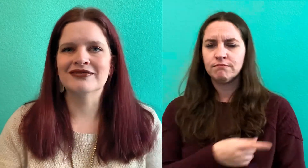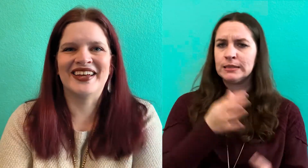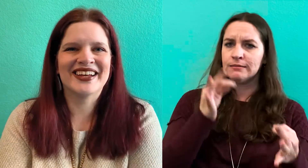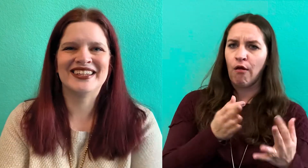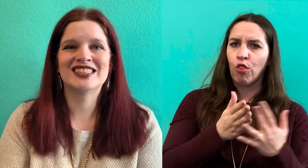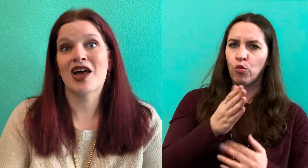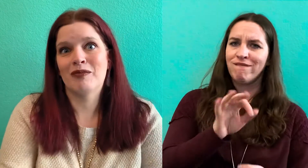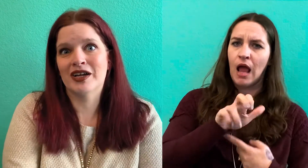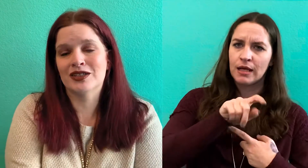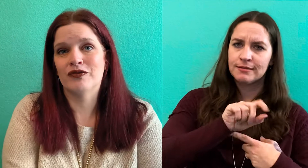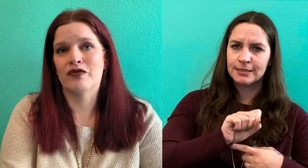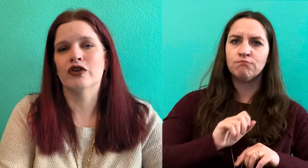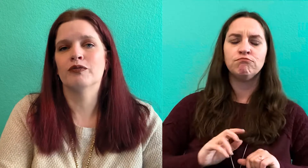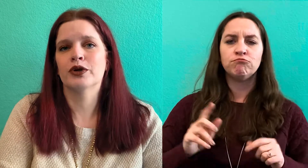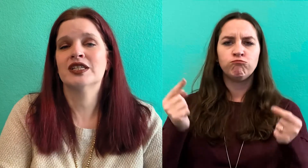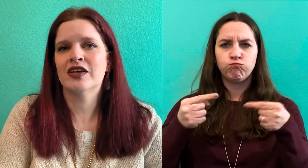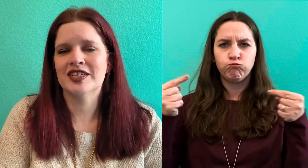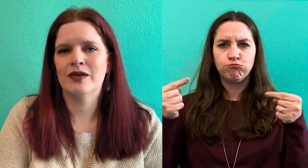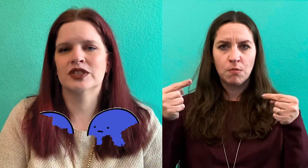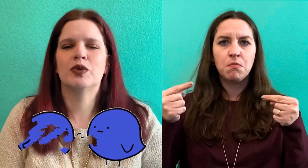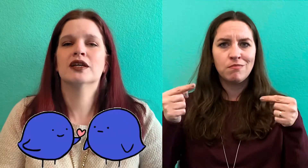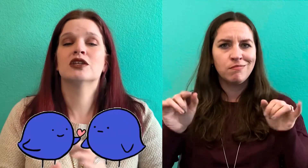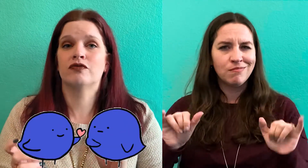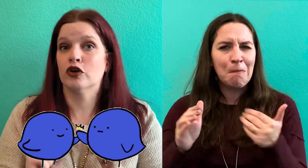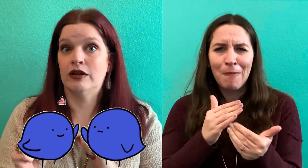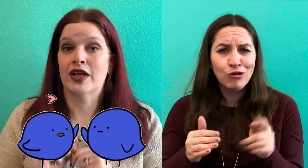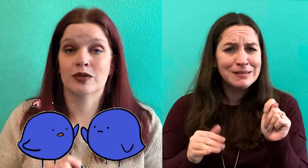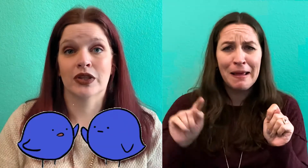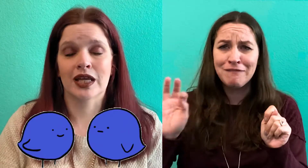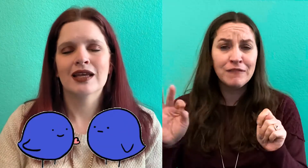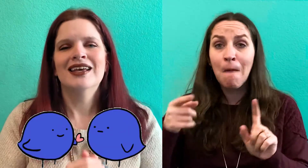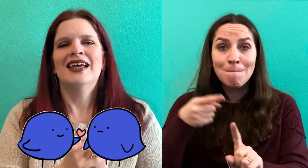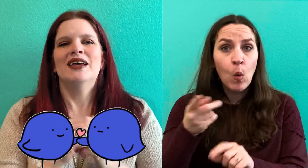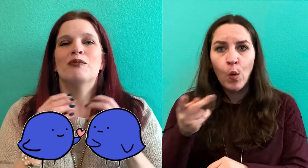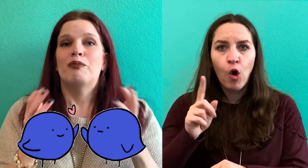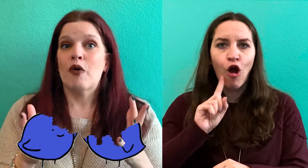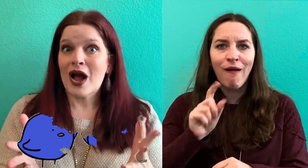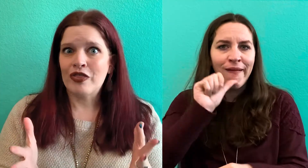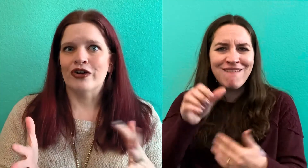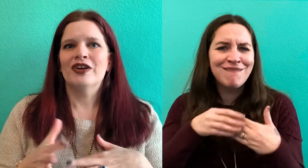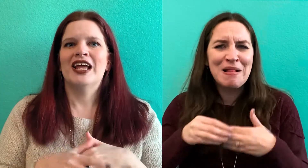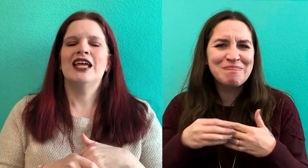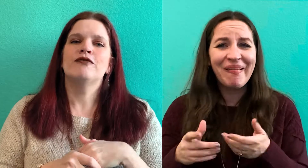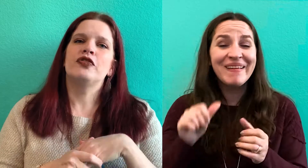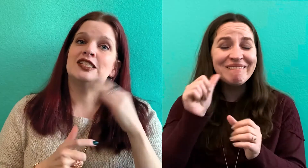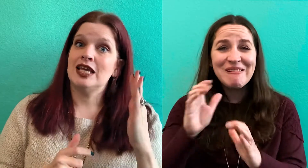Right? It's not because of your personality type. It's because of your inflexibility. But rather, if the T in the relationship